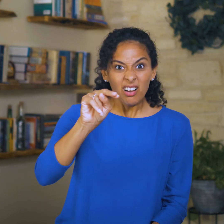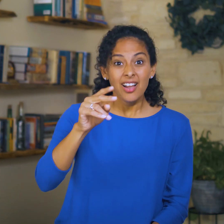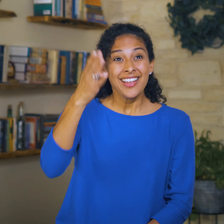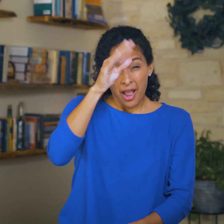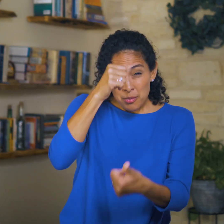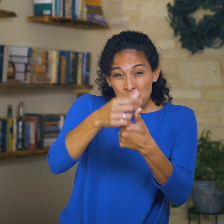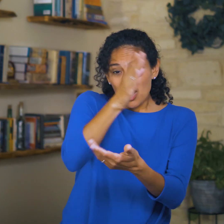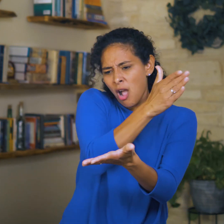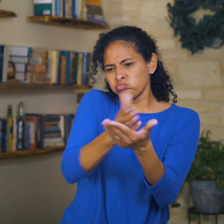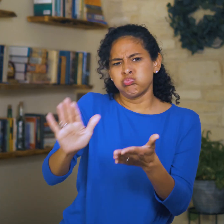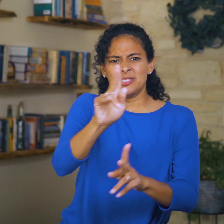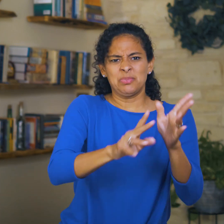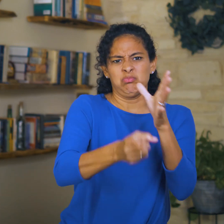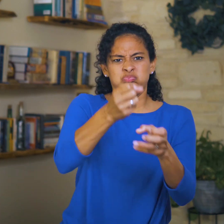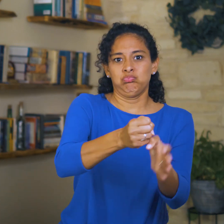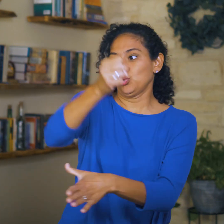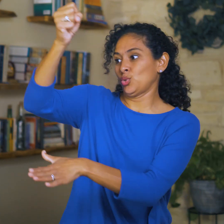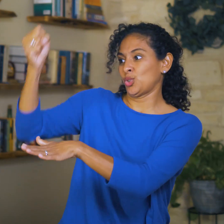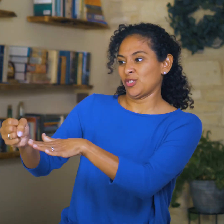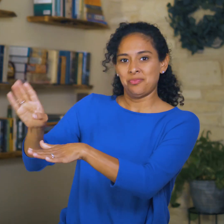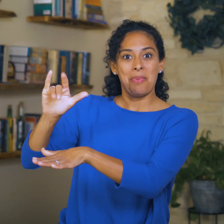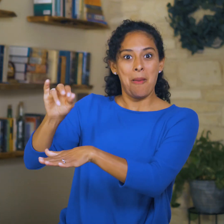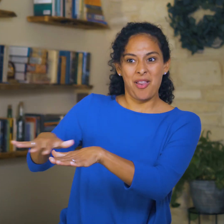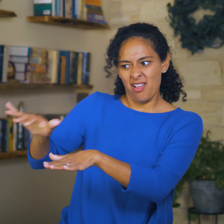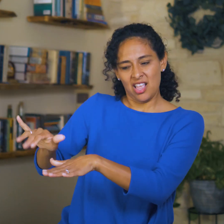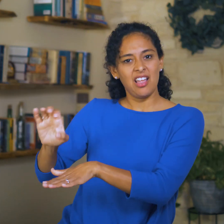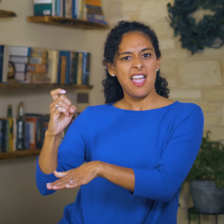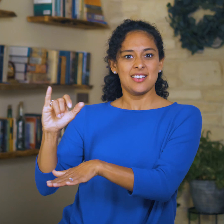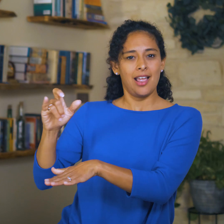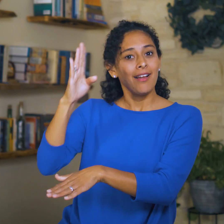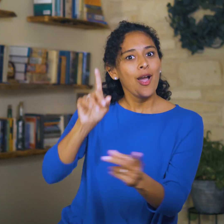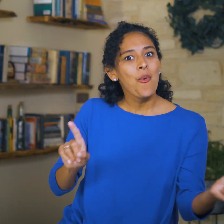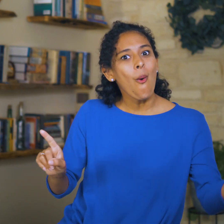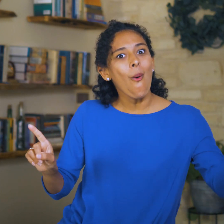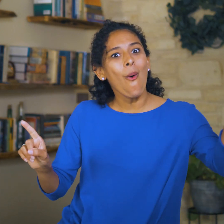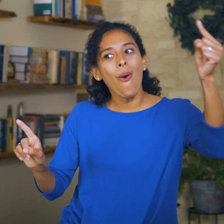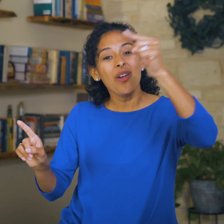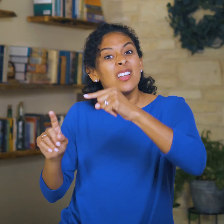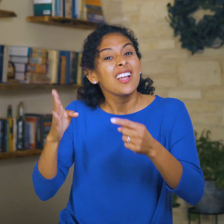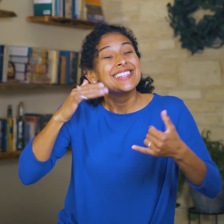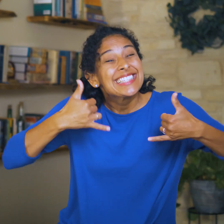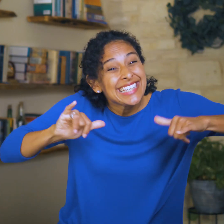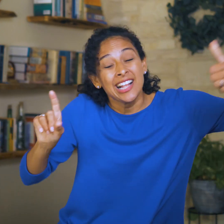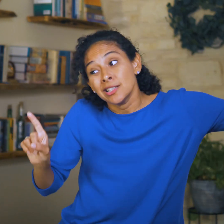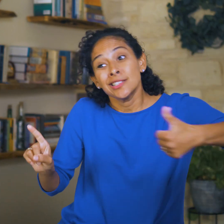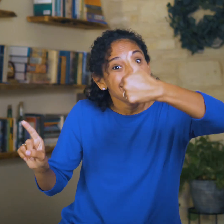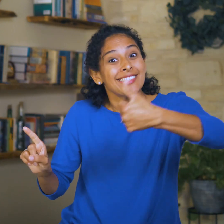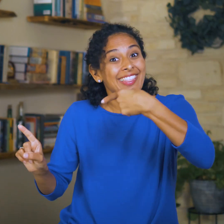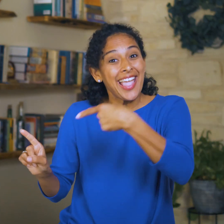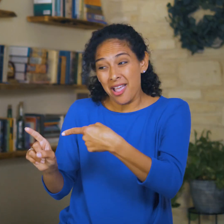God follows His people into the land of their exile, pursuing them still.